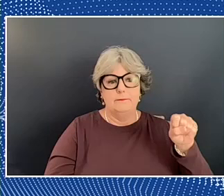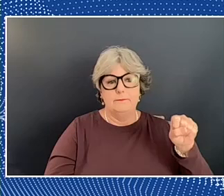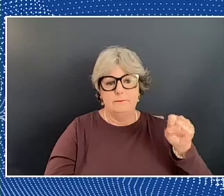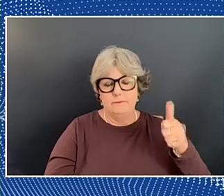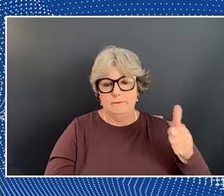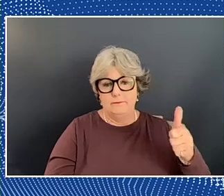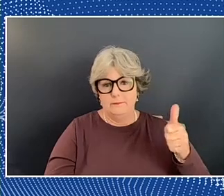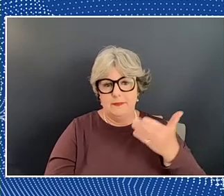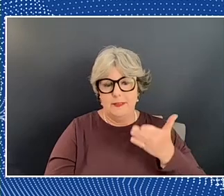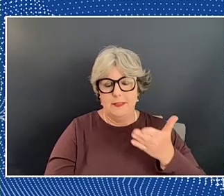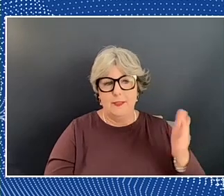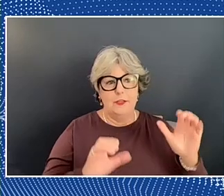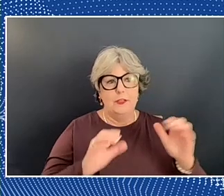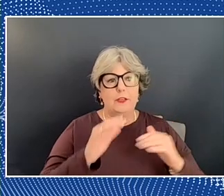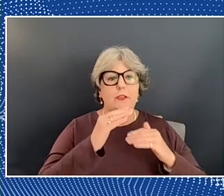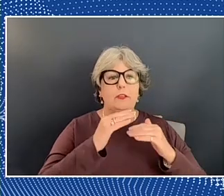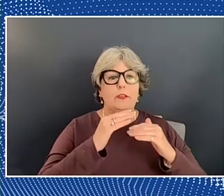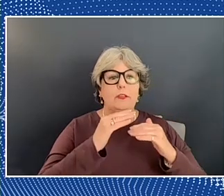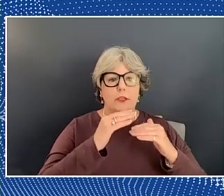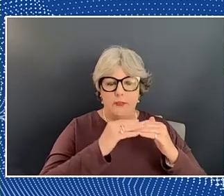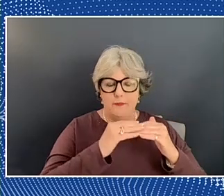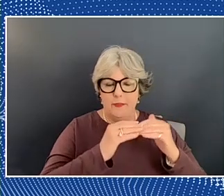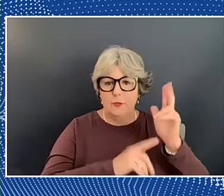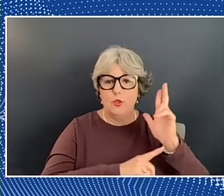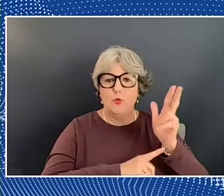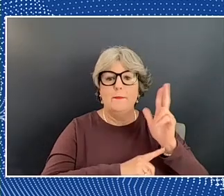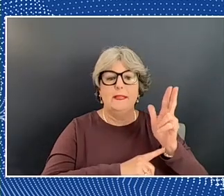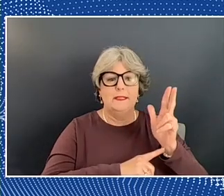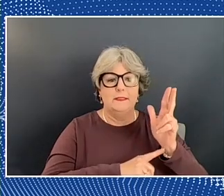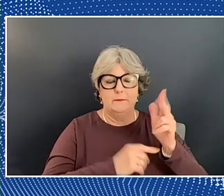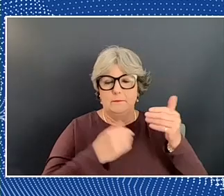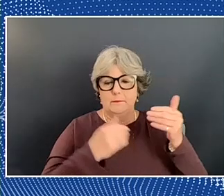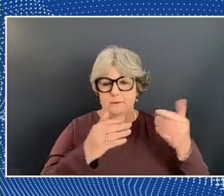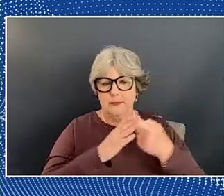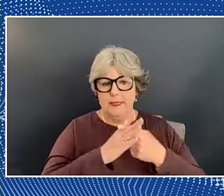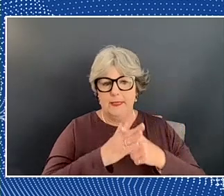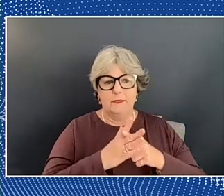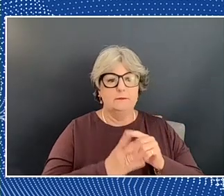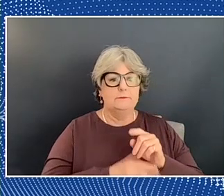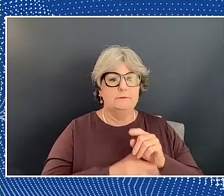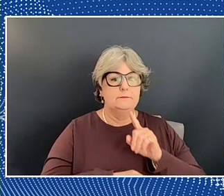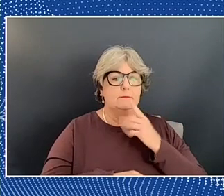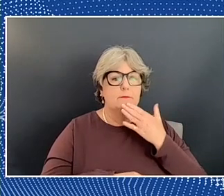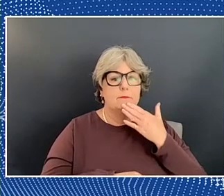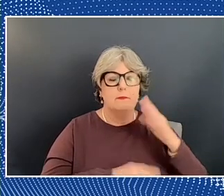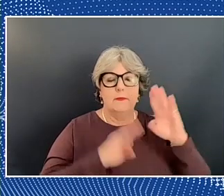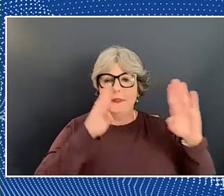Yep. Dorien, you have up to three minutes. Please begin. Absolutely. Thank you. Greetings, everybody. I hope all is well with